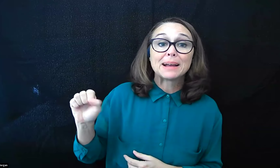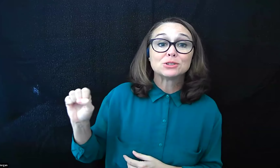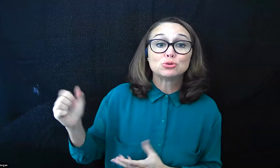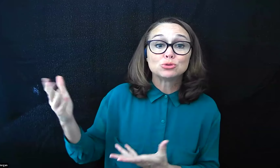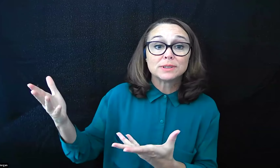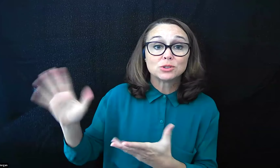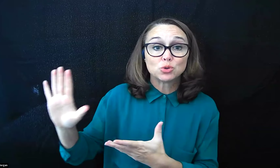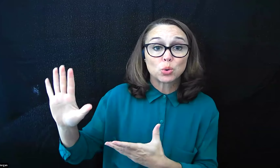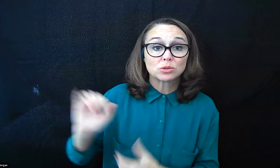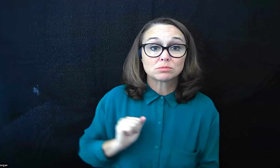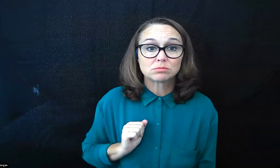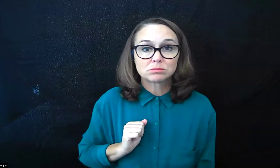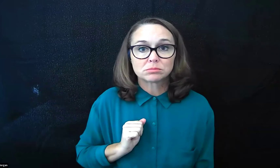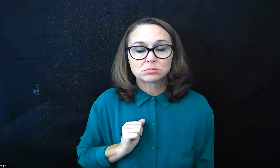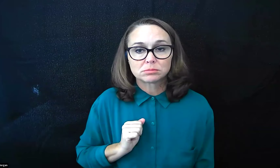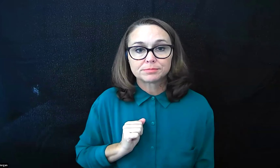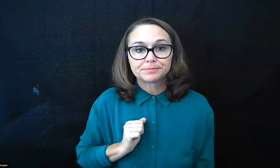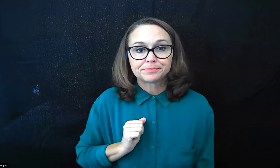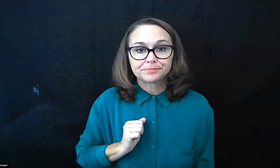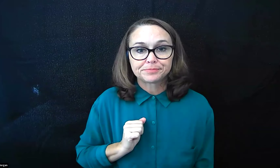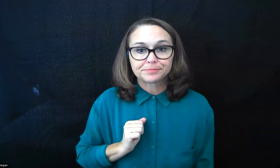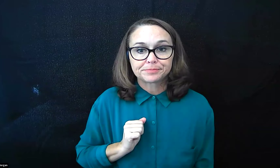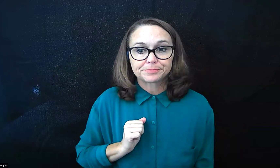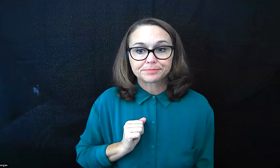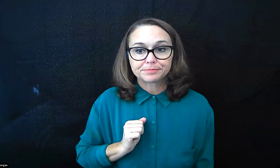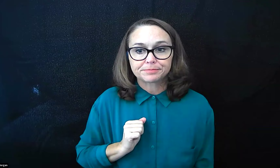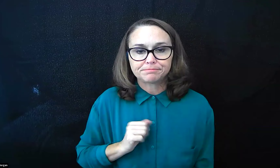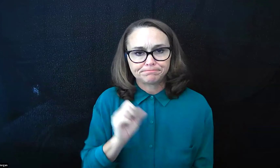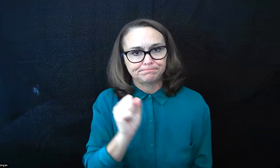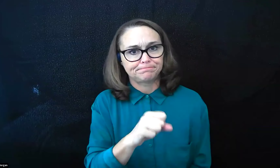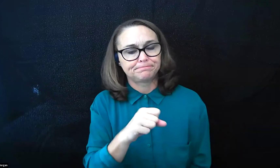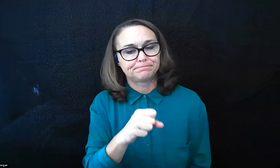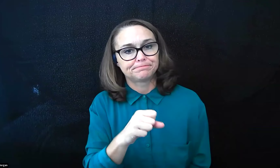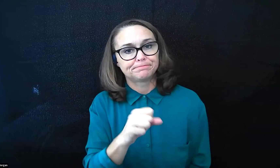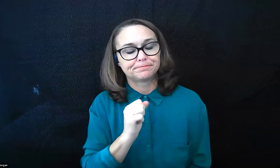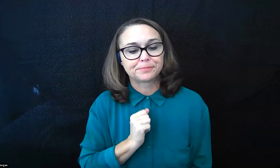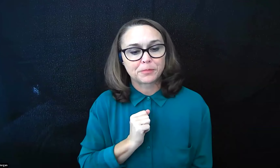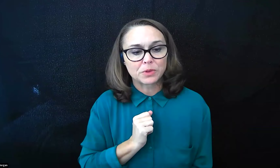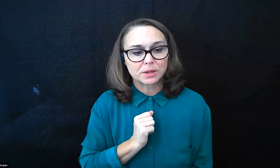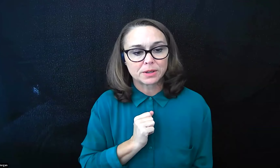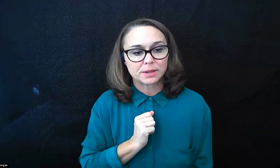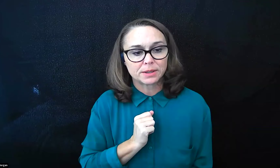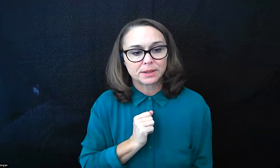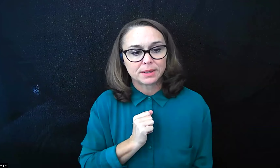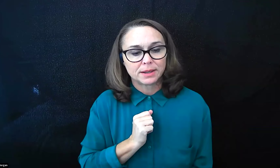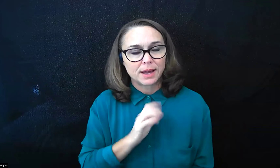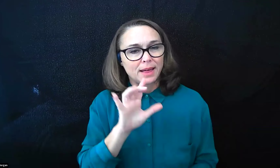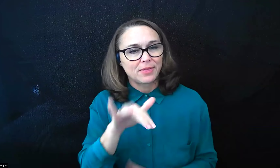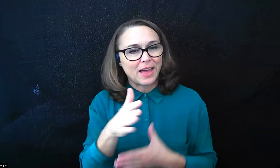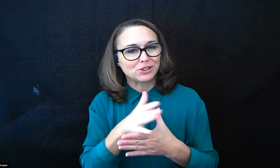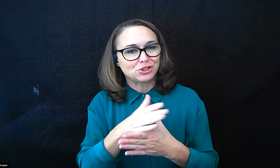Lindsey Sagasta- MDPH: Yeah, I can step in here. To continue kind of off the last answer I gave about the shared vision and goals,